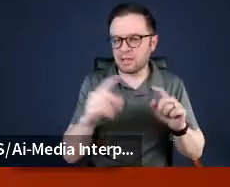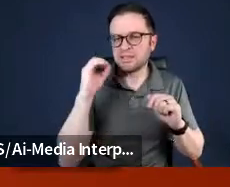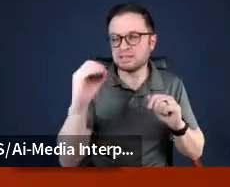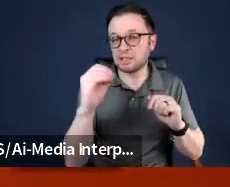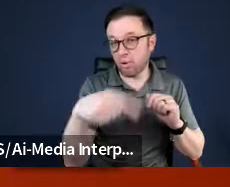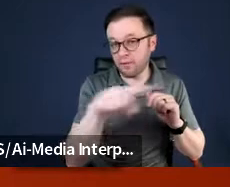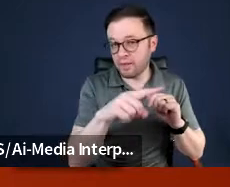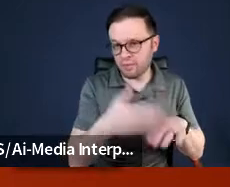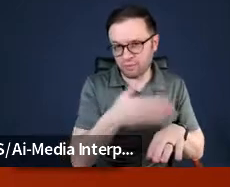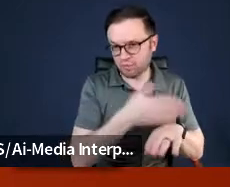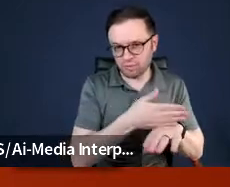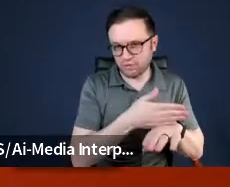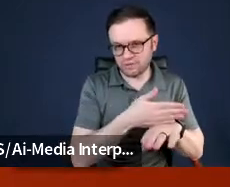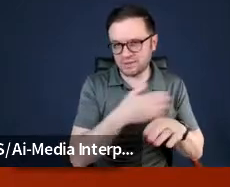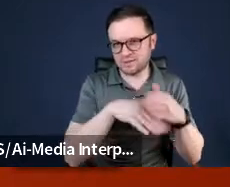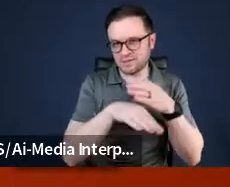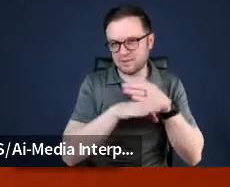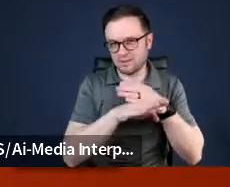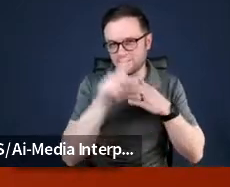and exactly 0 of them